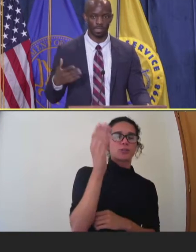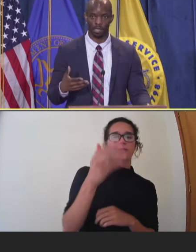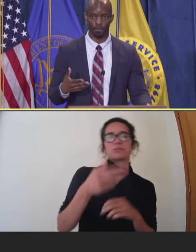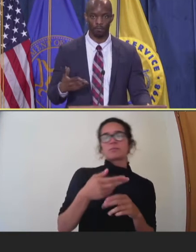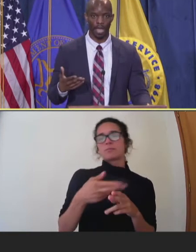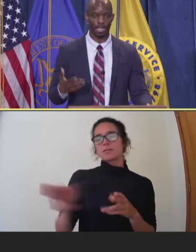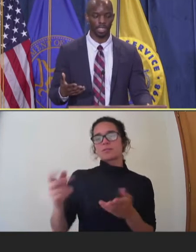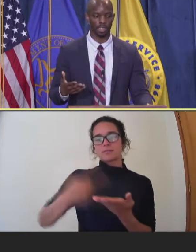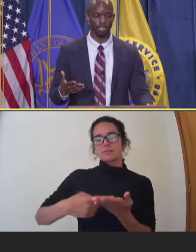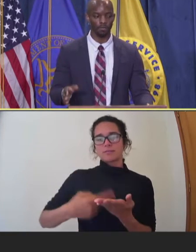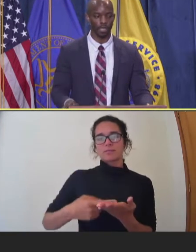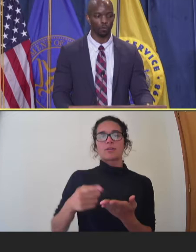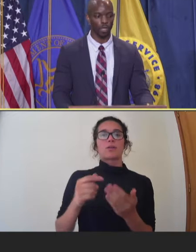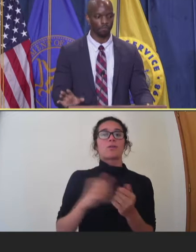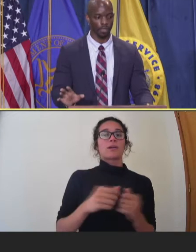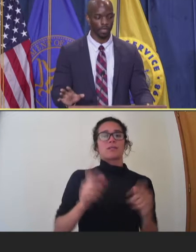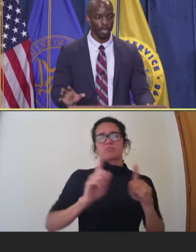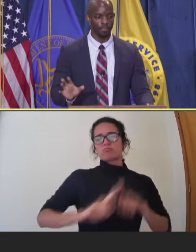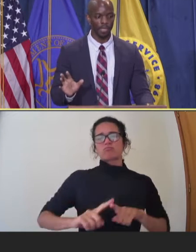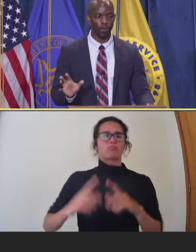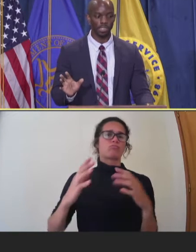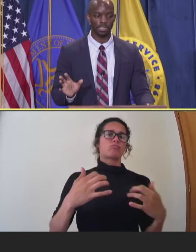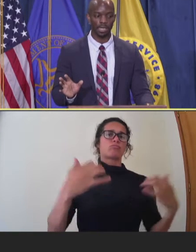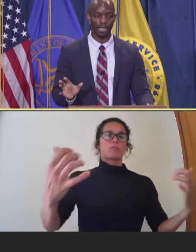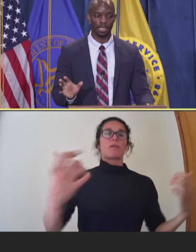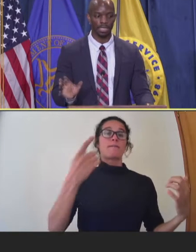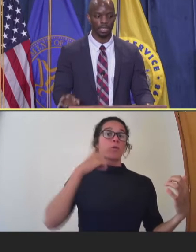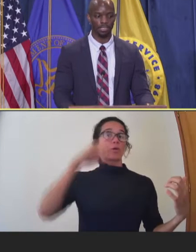Summer of Pride initiative. And one of the big questions that I get is,